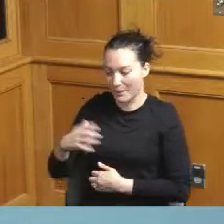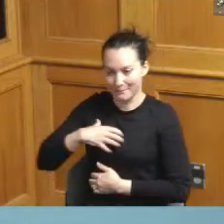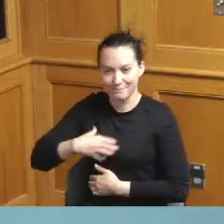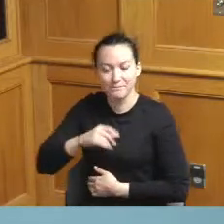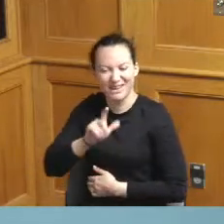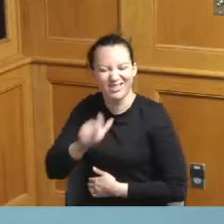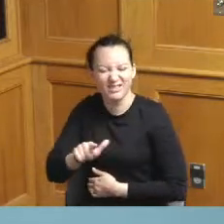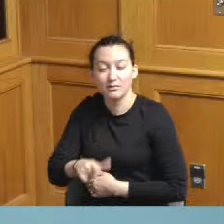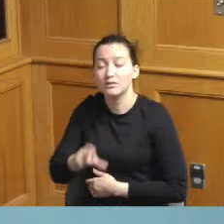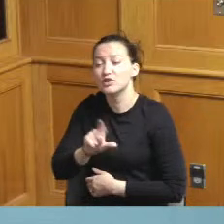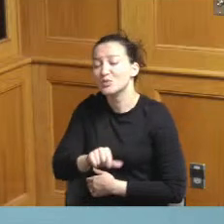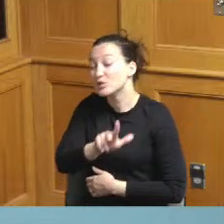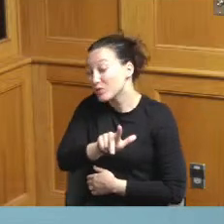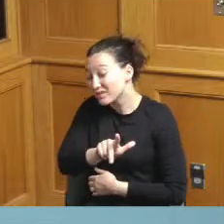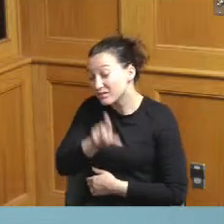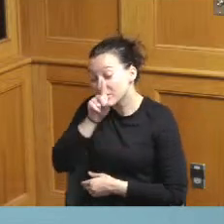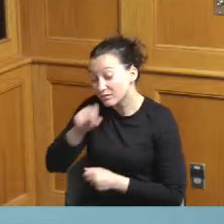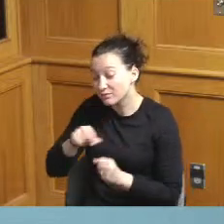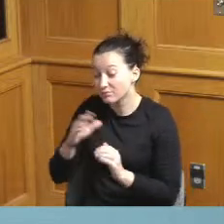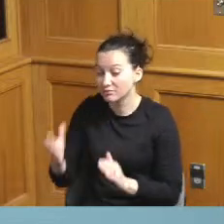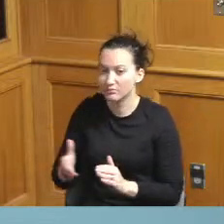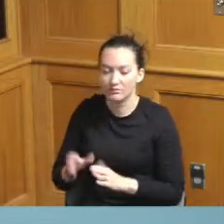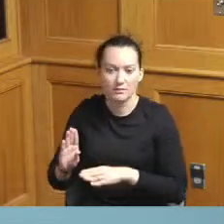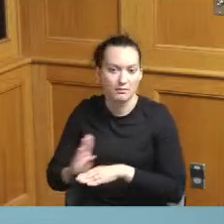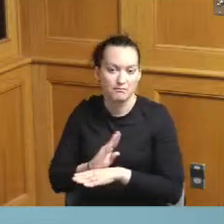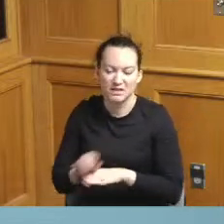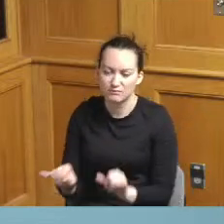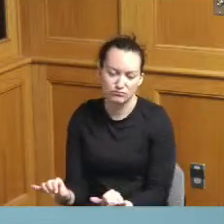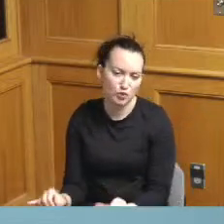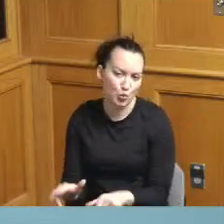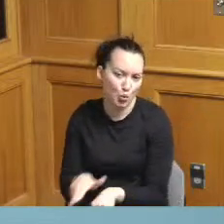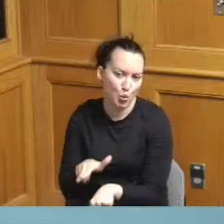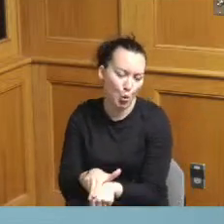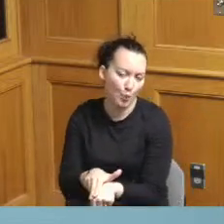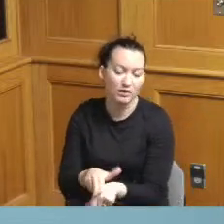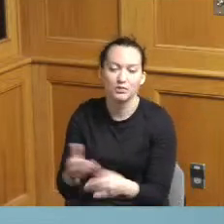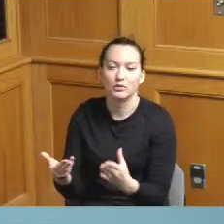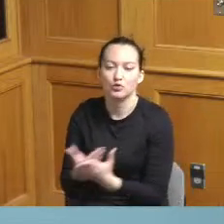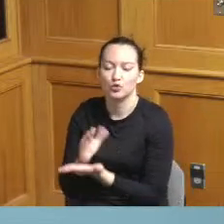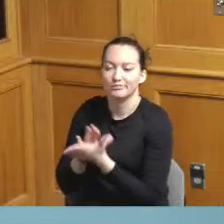we believe that 2023 is actually going to be a business as usual for the new modernized court